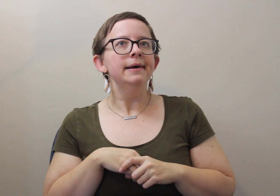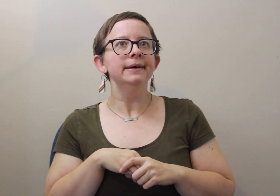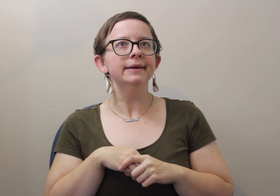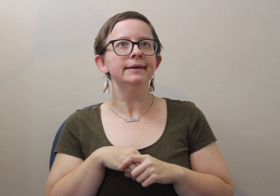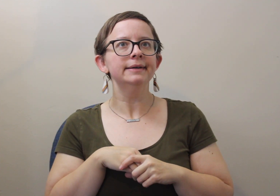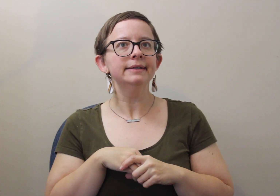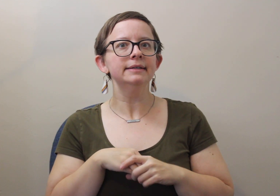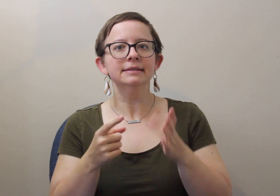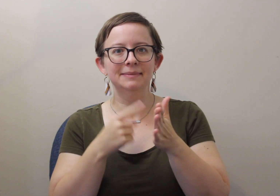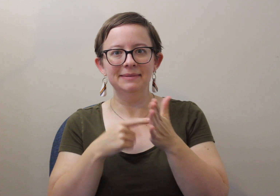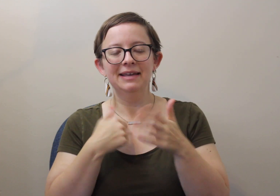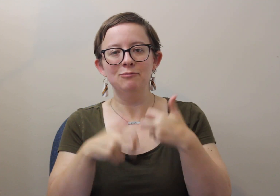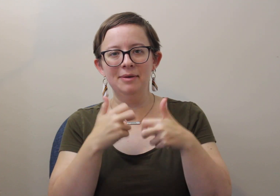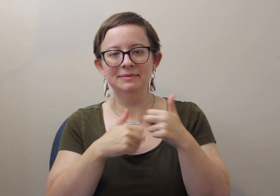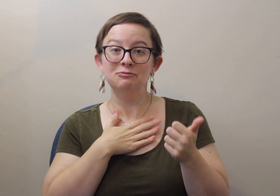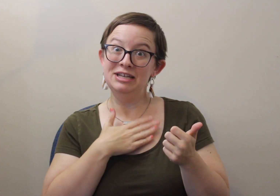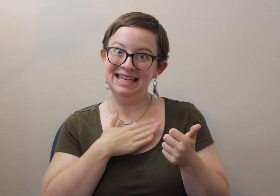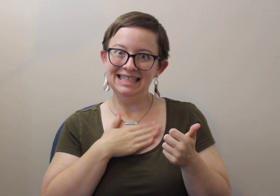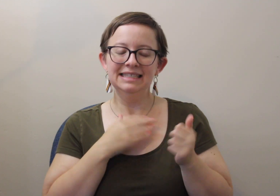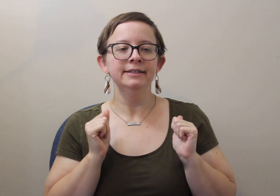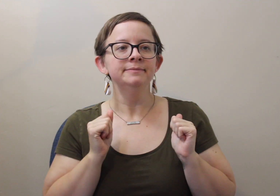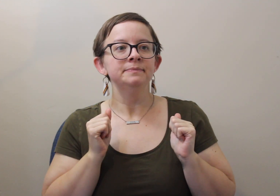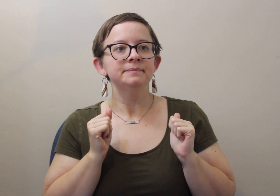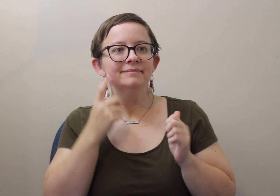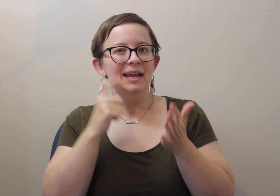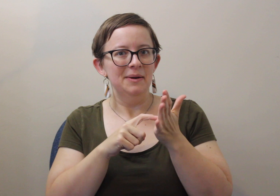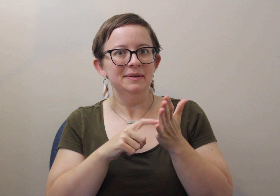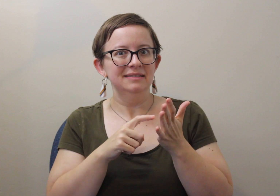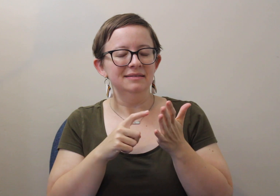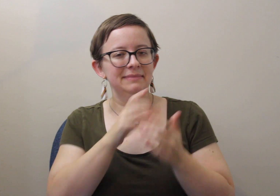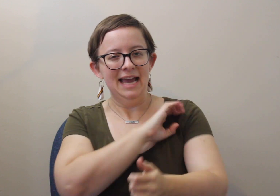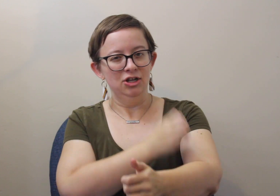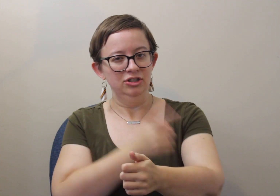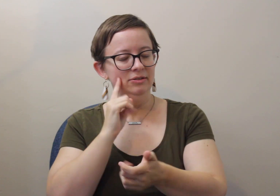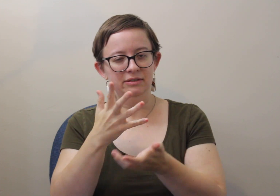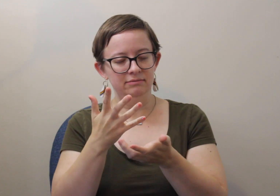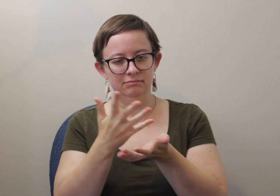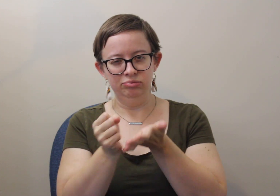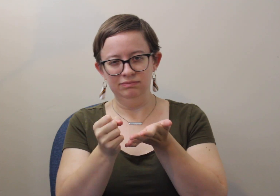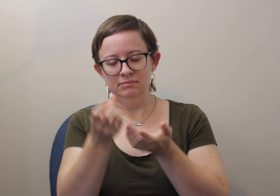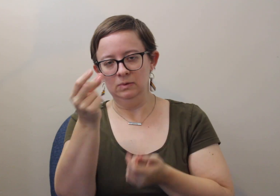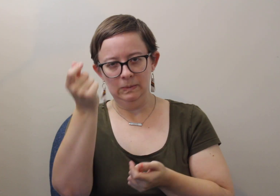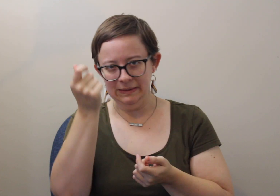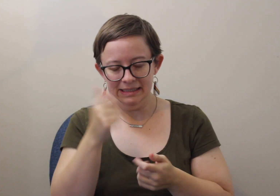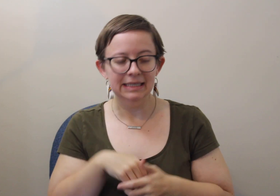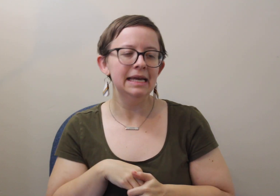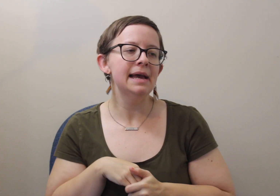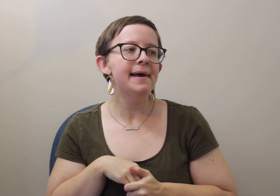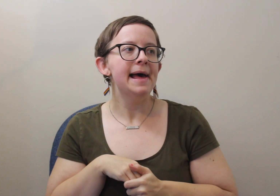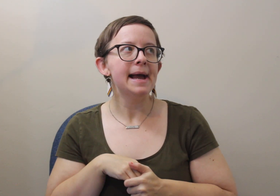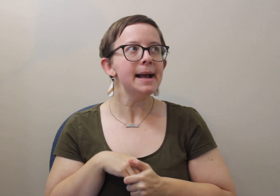Sometimes I have issues breathing. I noticed that my energy just gets depleted really quickly.